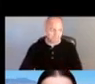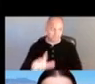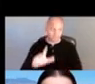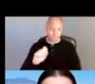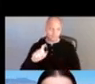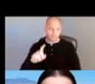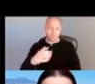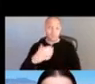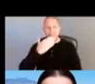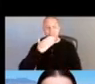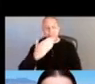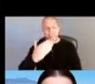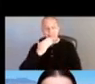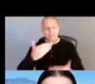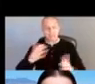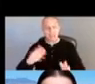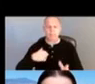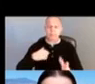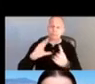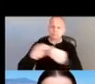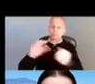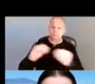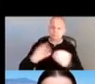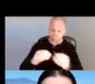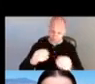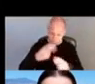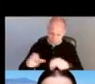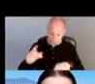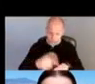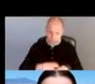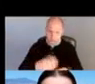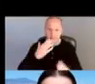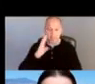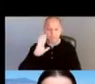me to speak for a few minutes. Thank you for all that you have done to prepare for and